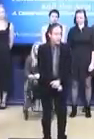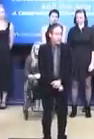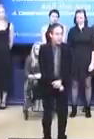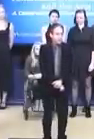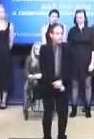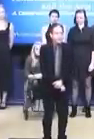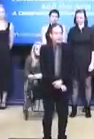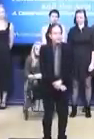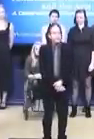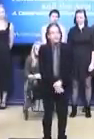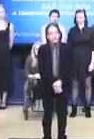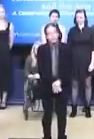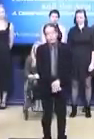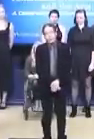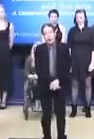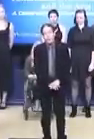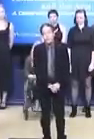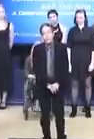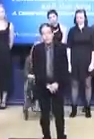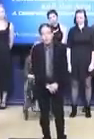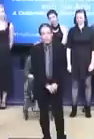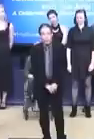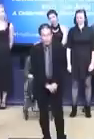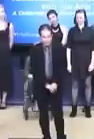Determined to touch the troubled heart of youth around the world.